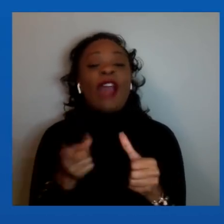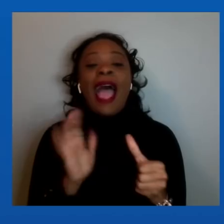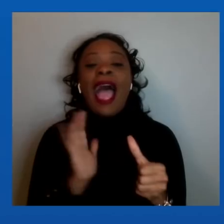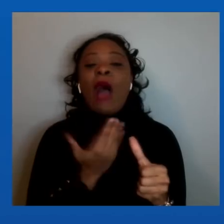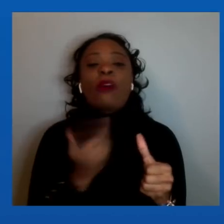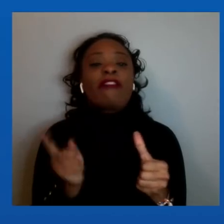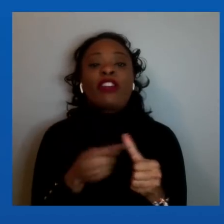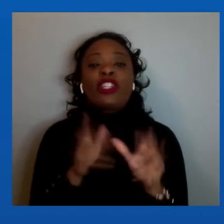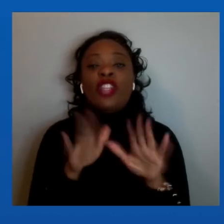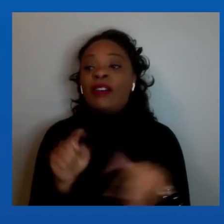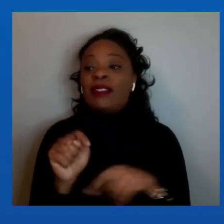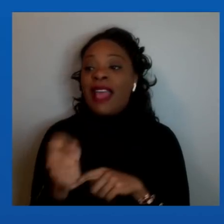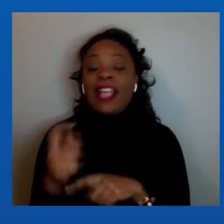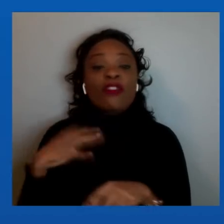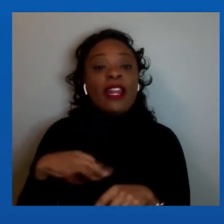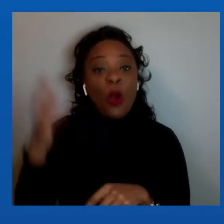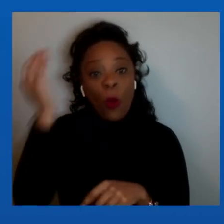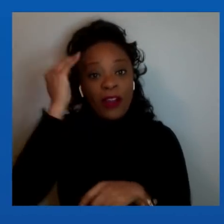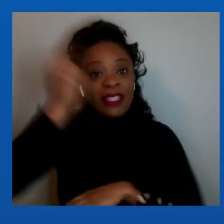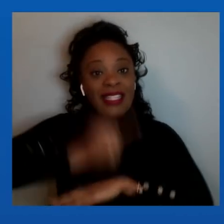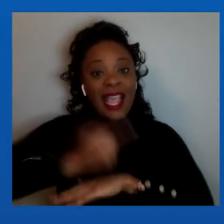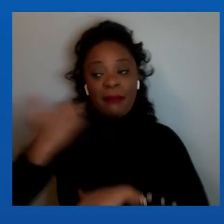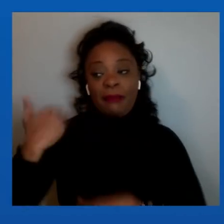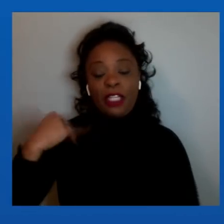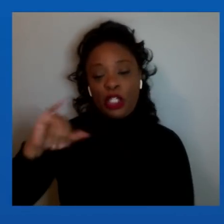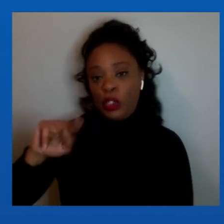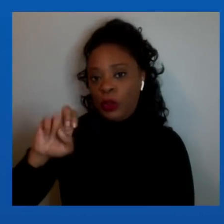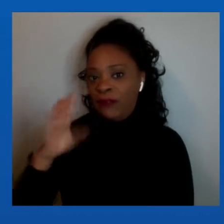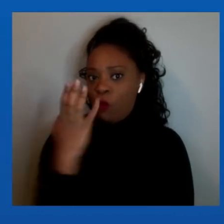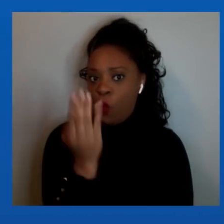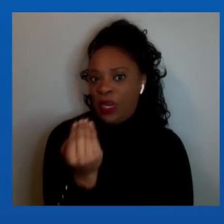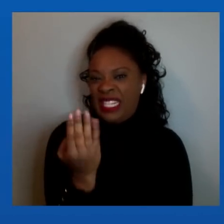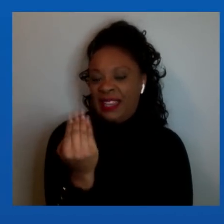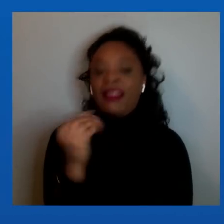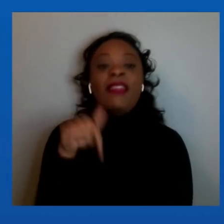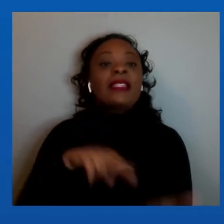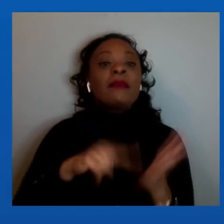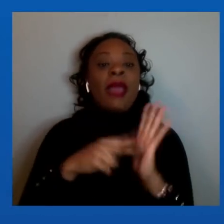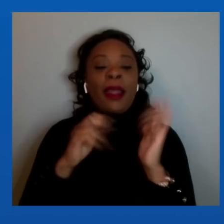on June 14th that this meant implement implementation